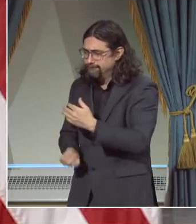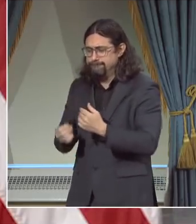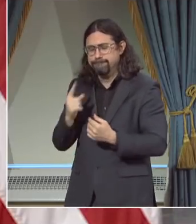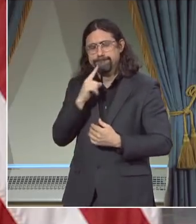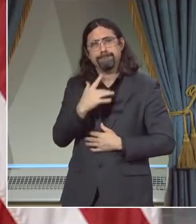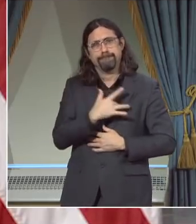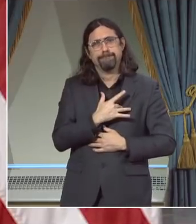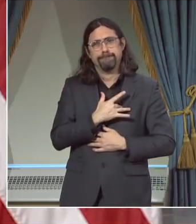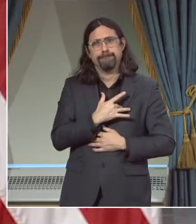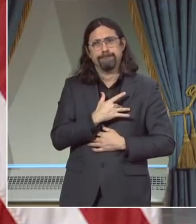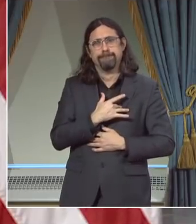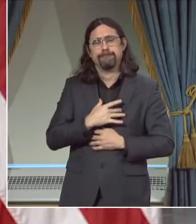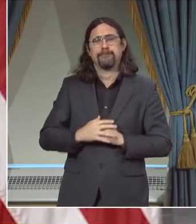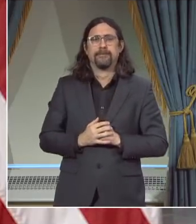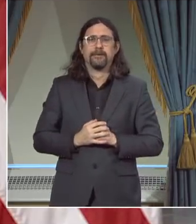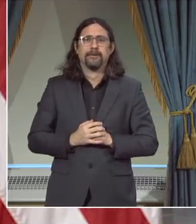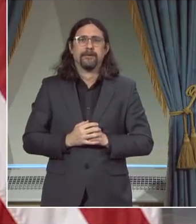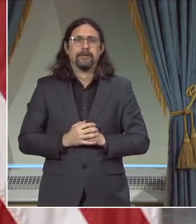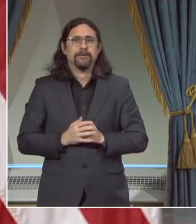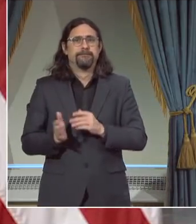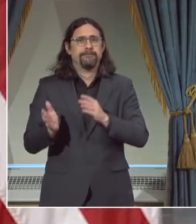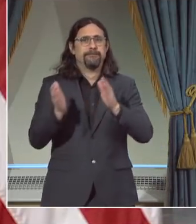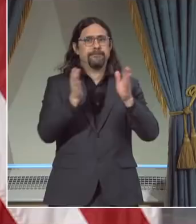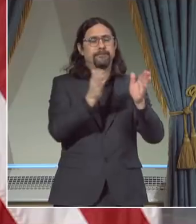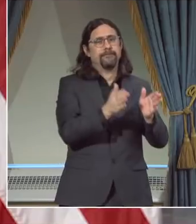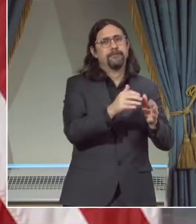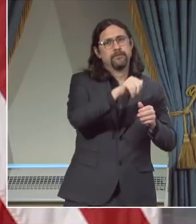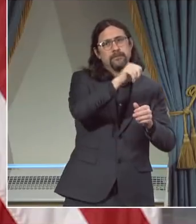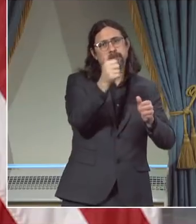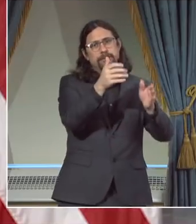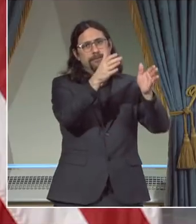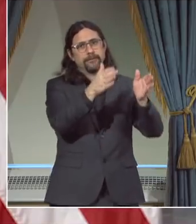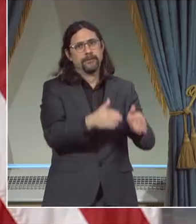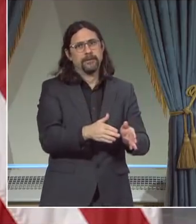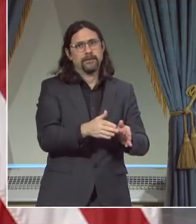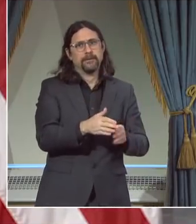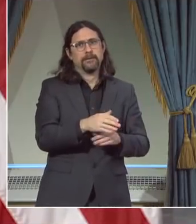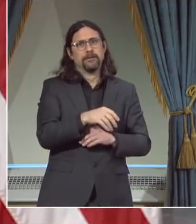ALSO FROM NEW